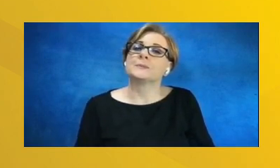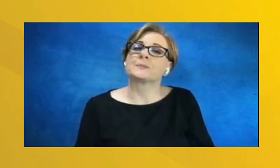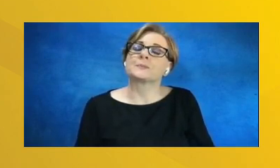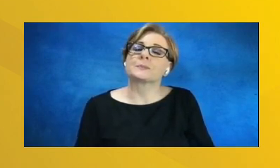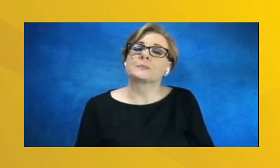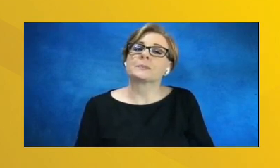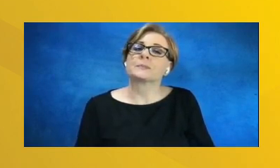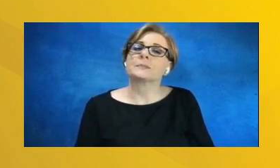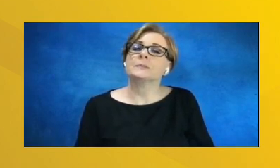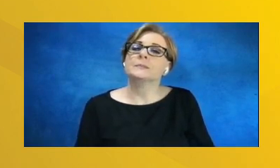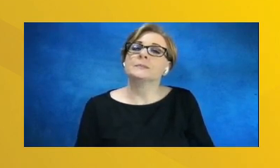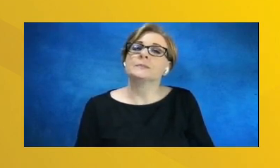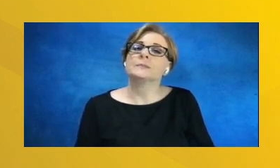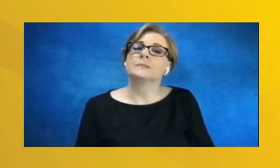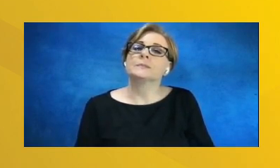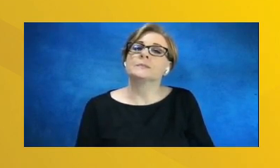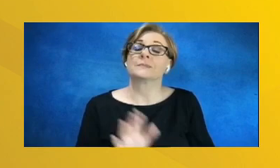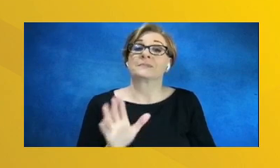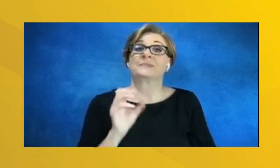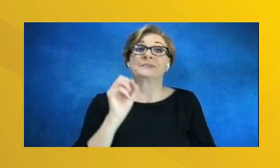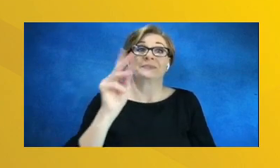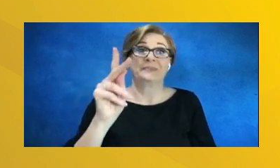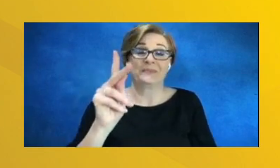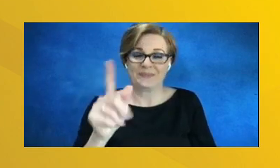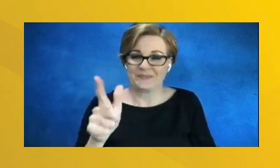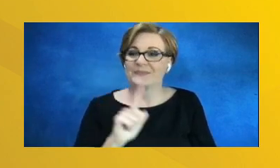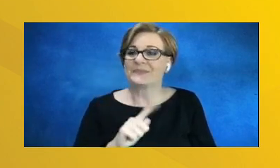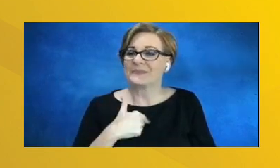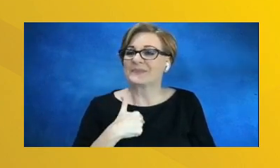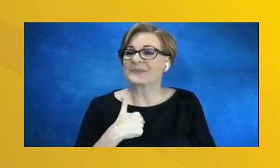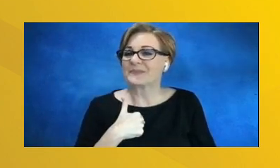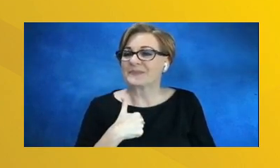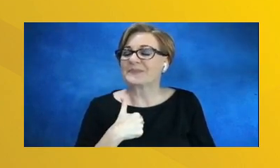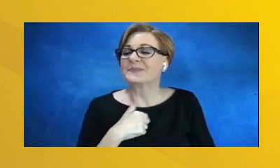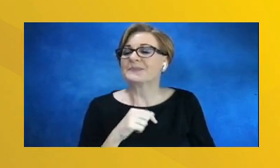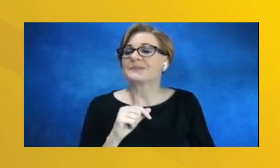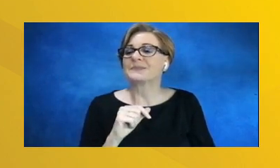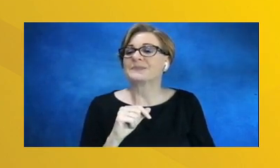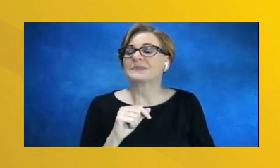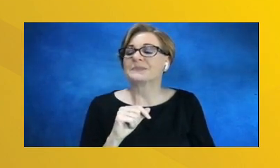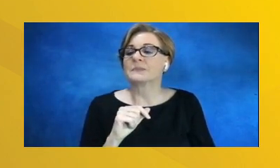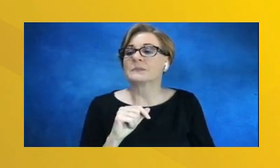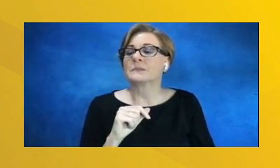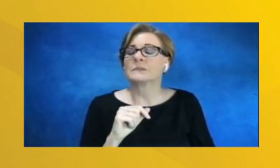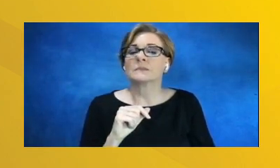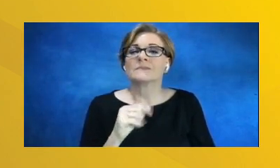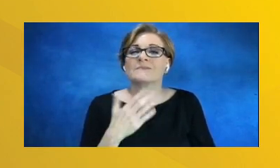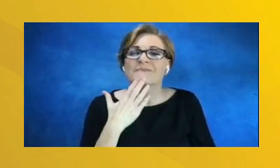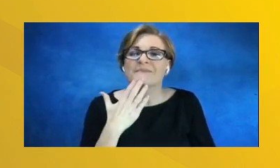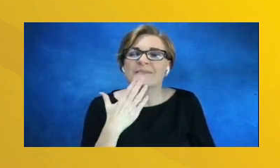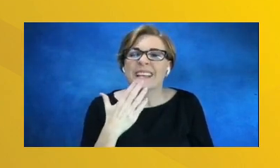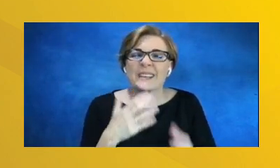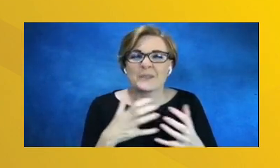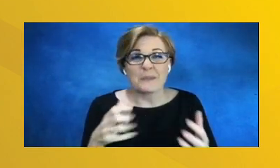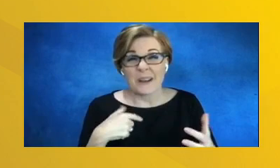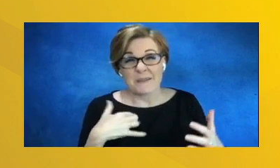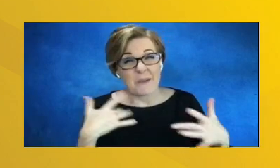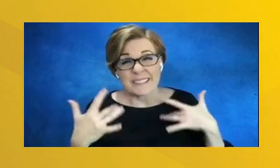So I'm next. And thank you so much. It's been so exciting hearing about all these treasures, but...